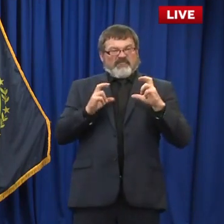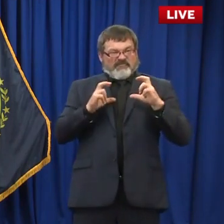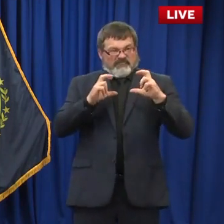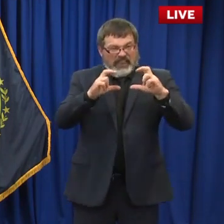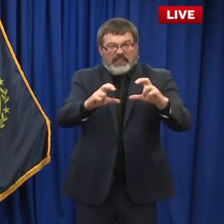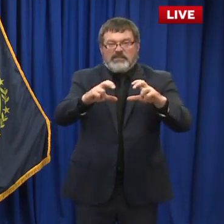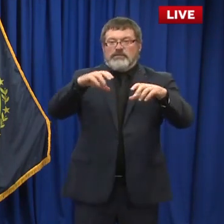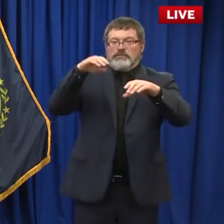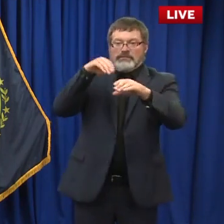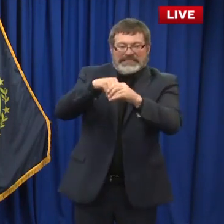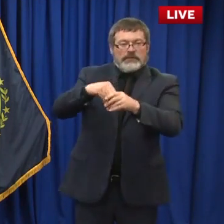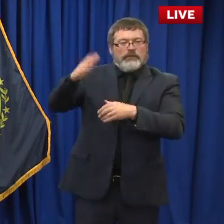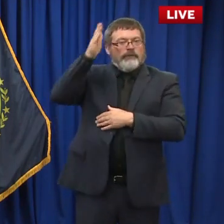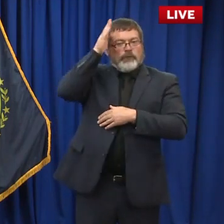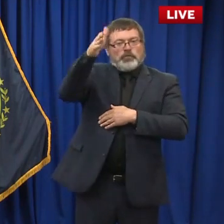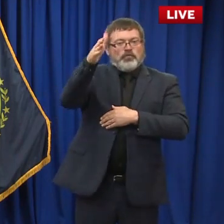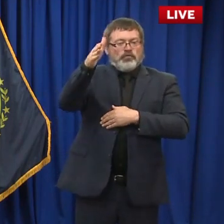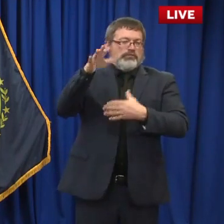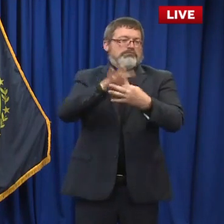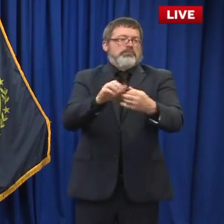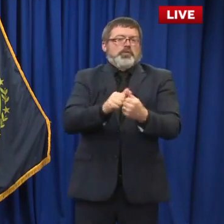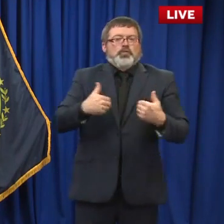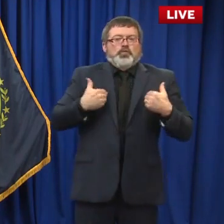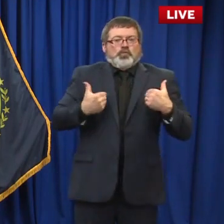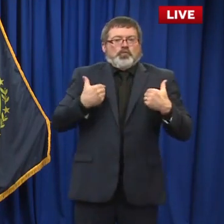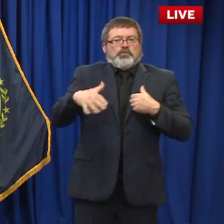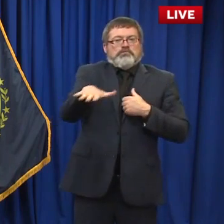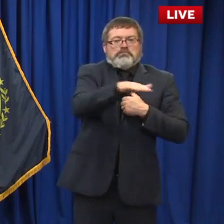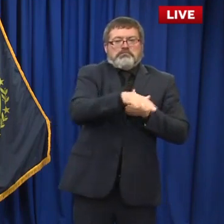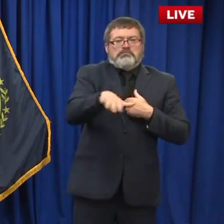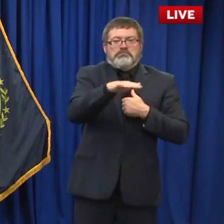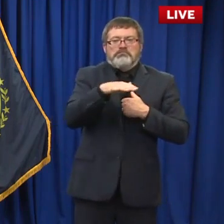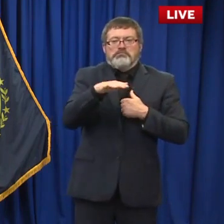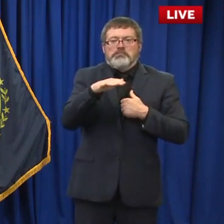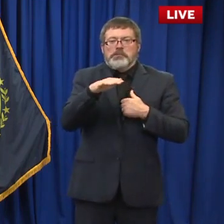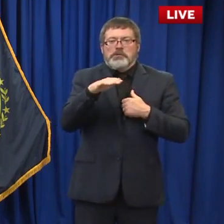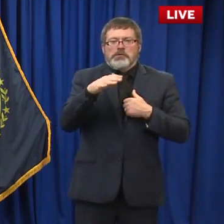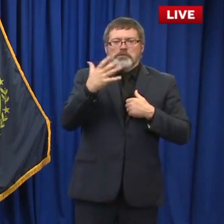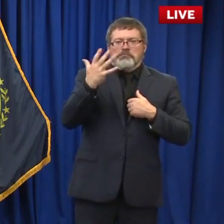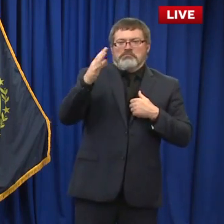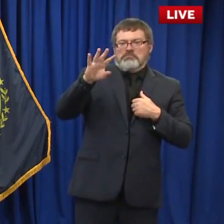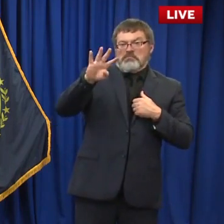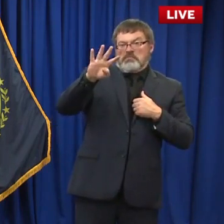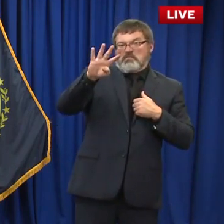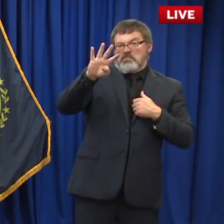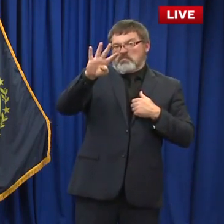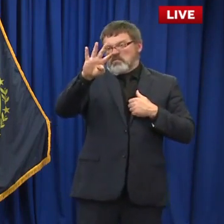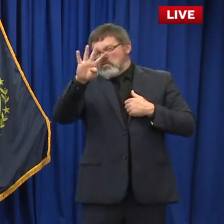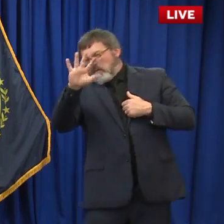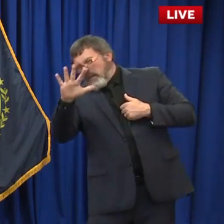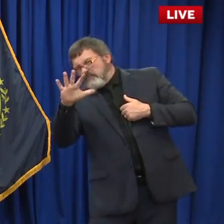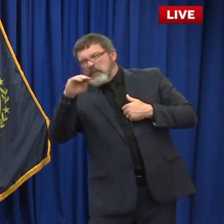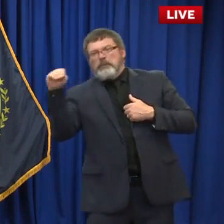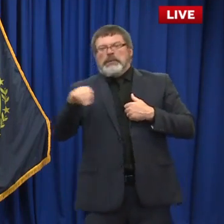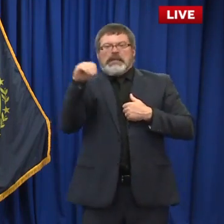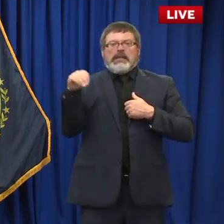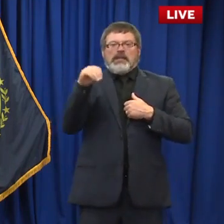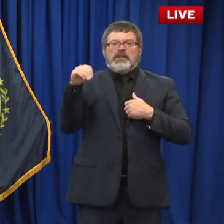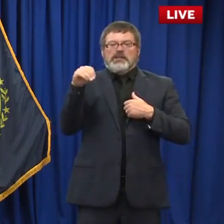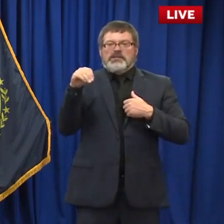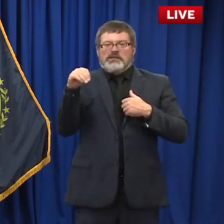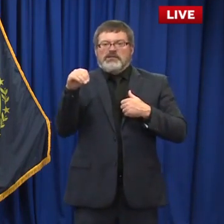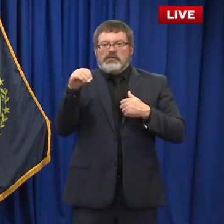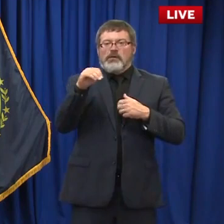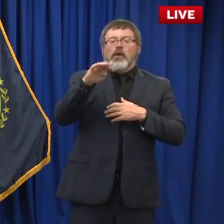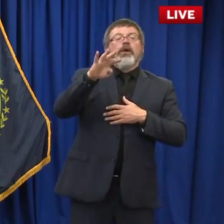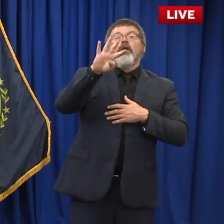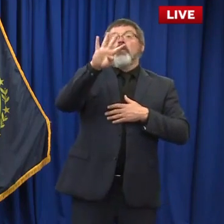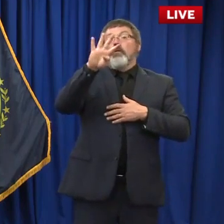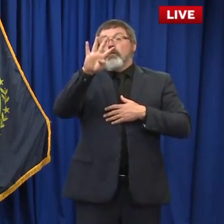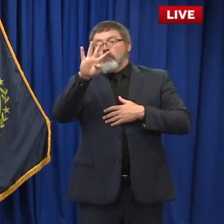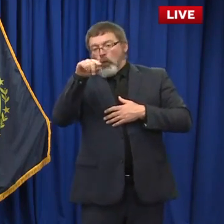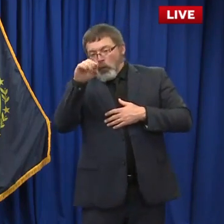THIS INVEST IN THE FUTURE FUND WITH ABOUT $4.5 MILLION OF C.A.R.E.S. ACT FUNDING AND TODAY WE'RE ALLOWANCE EVER KNOWNSING THE LAUNCH OF THE FIRST OF THE PROGRAM, CALLED EMPOWERING YOUTH